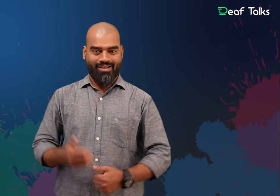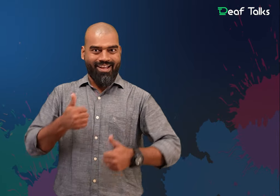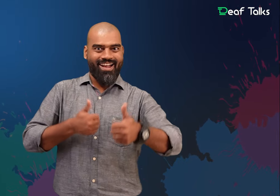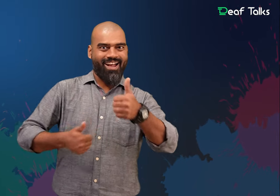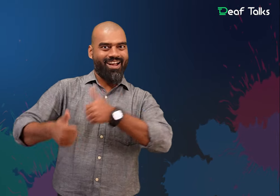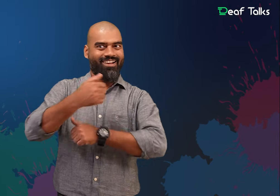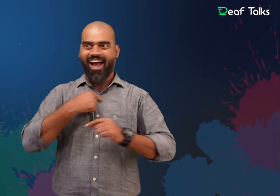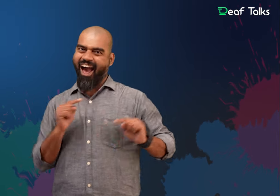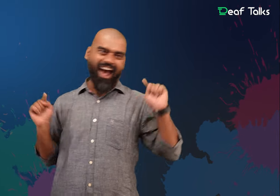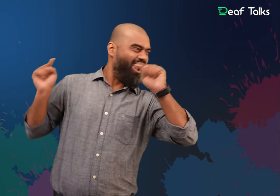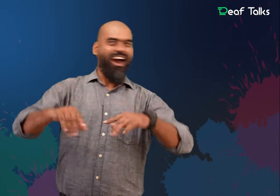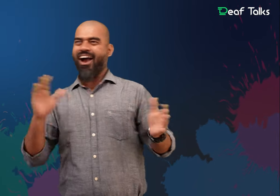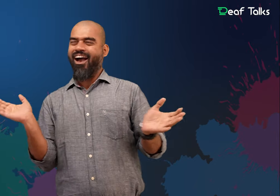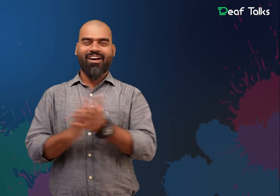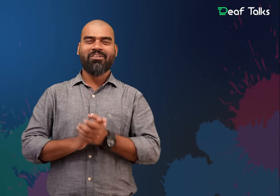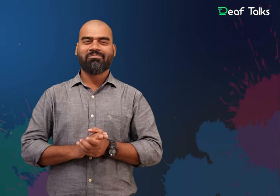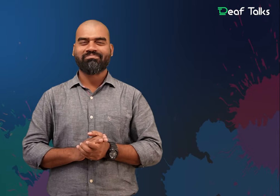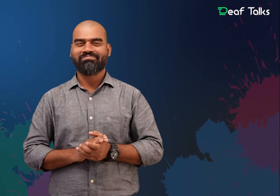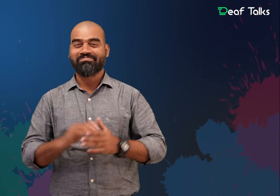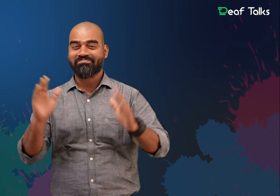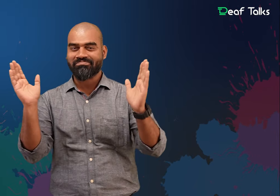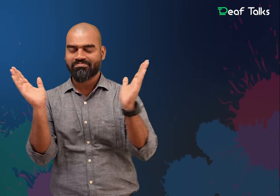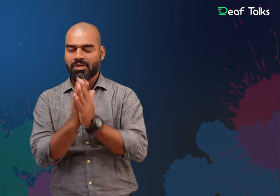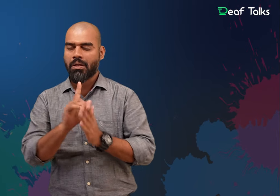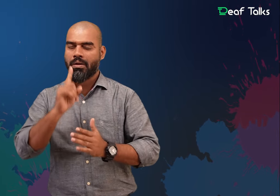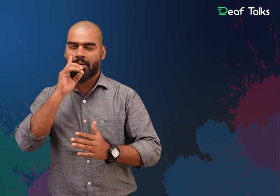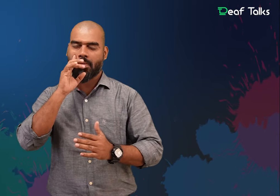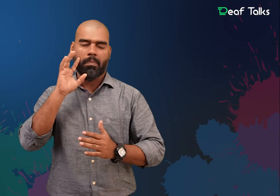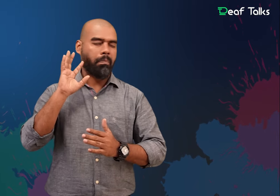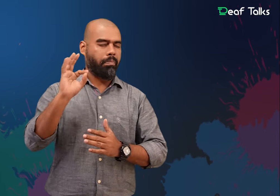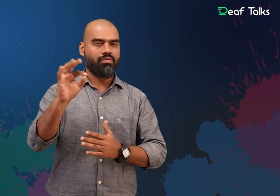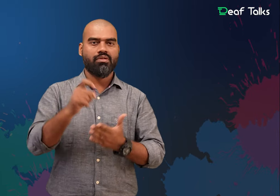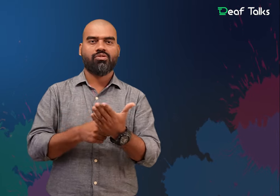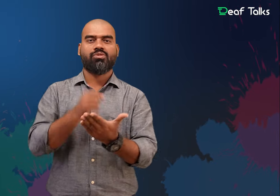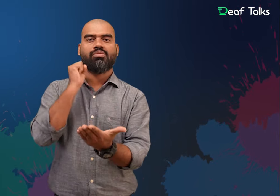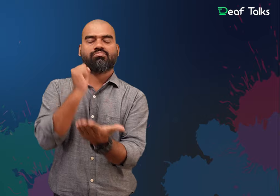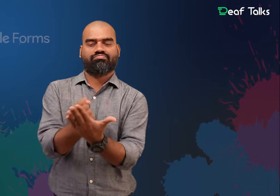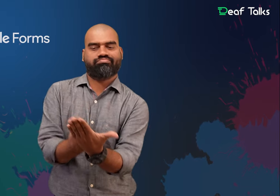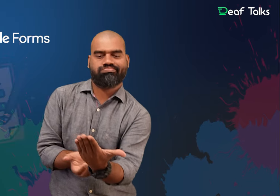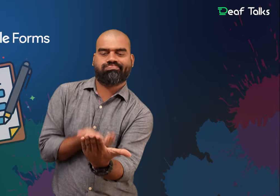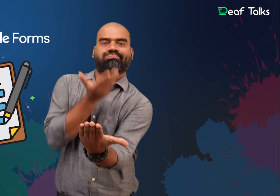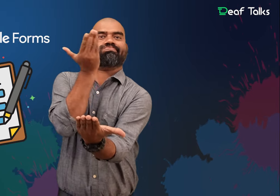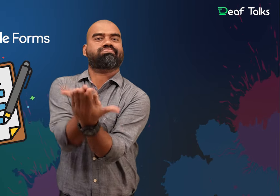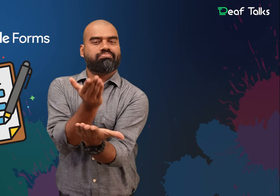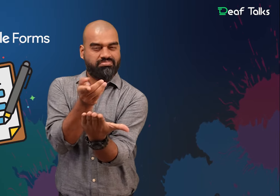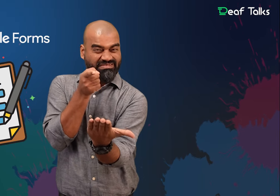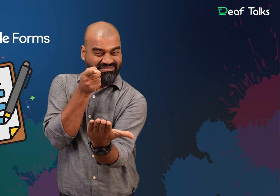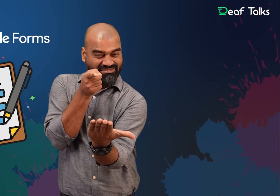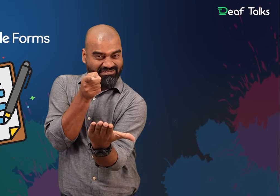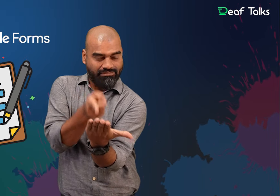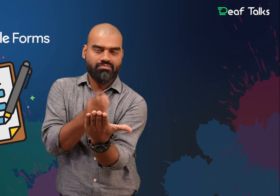Registration Details: